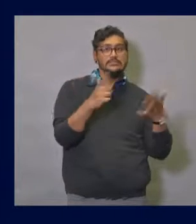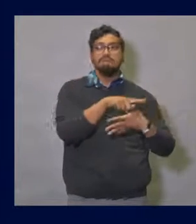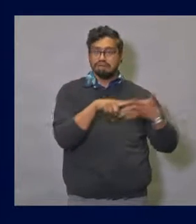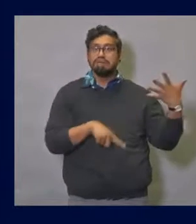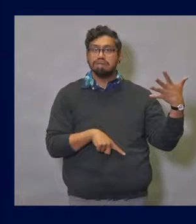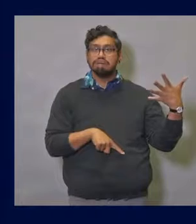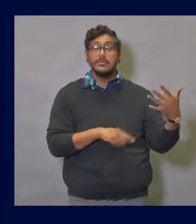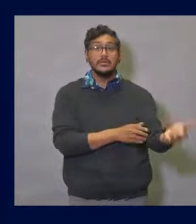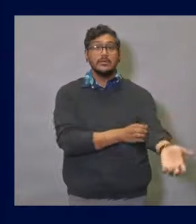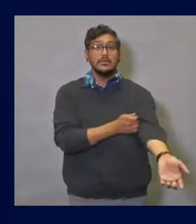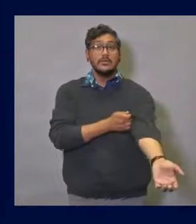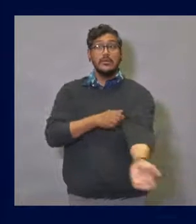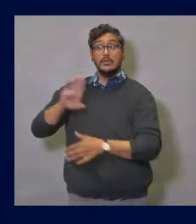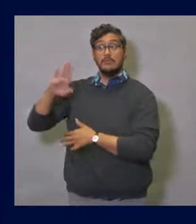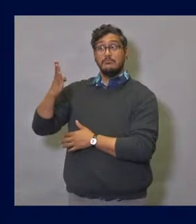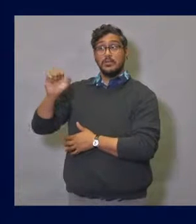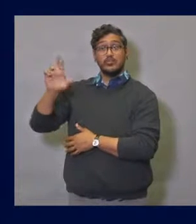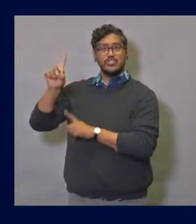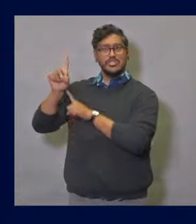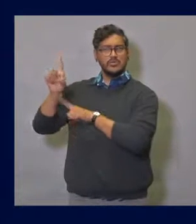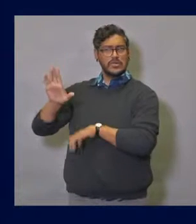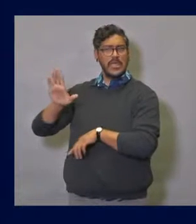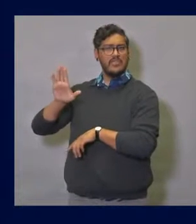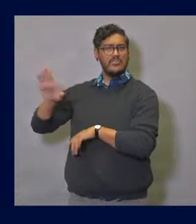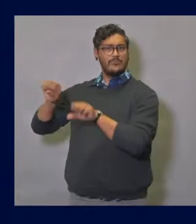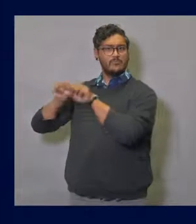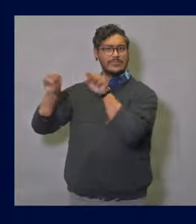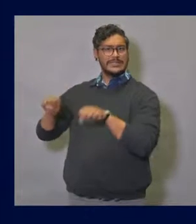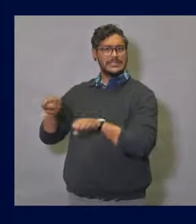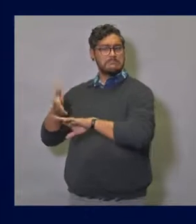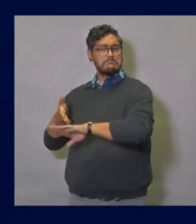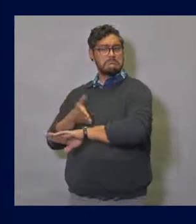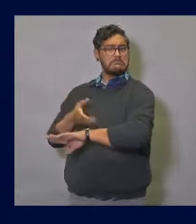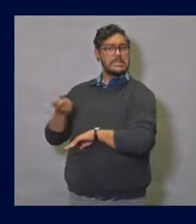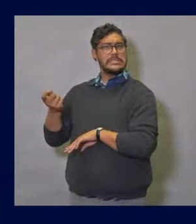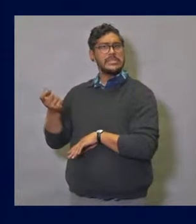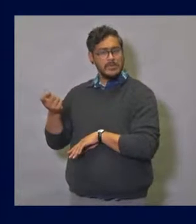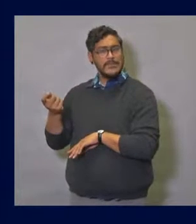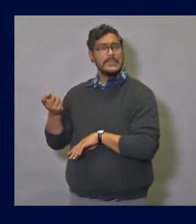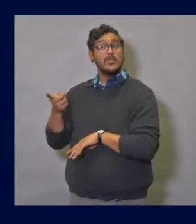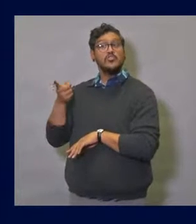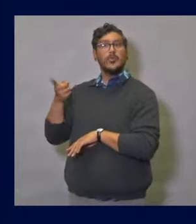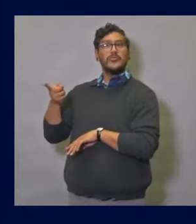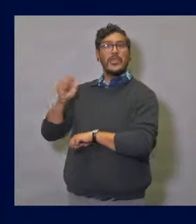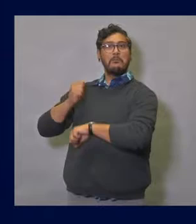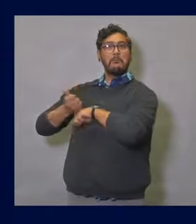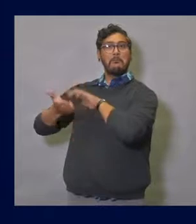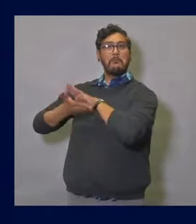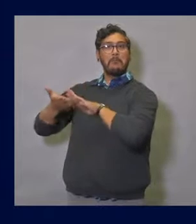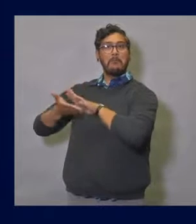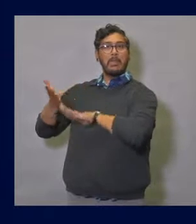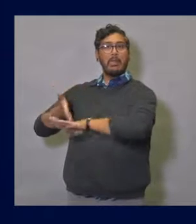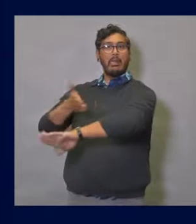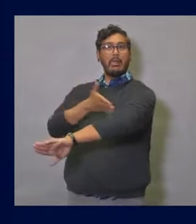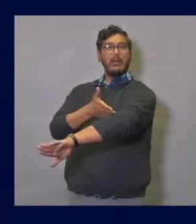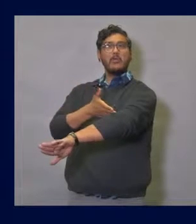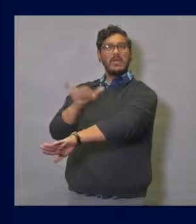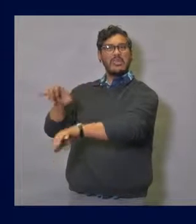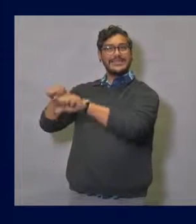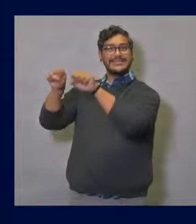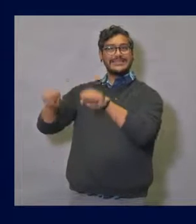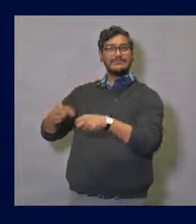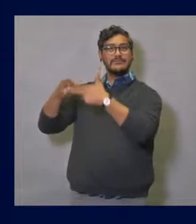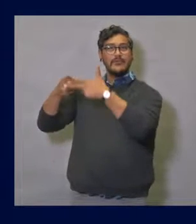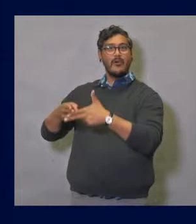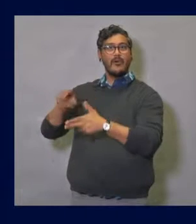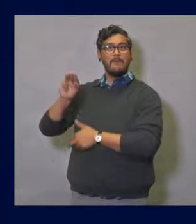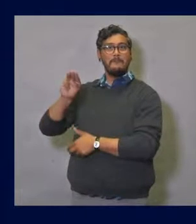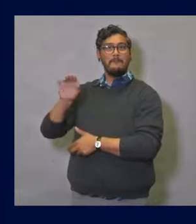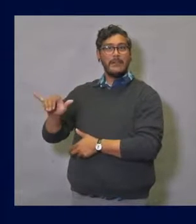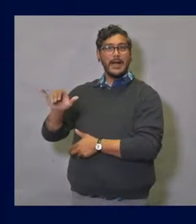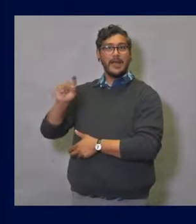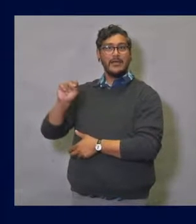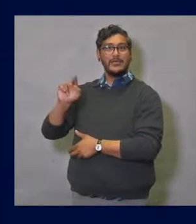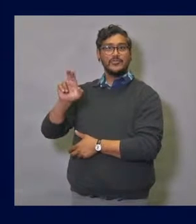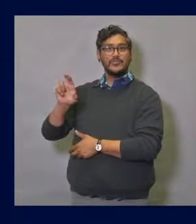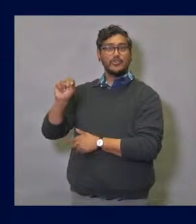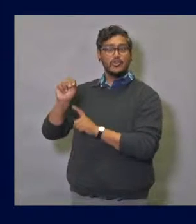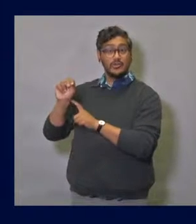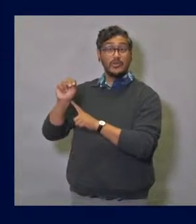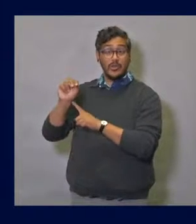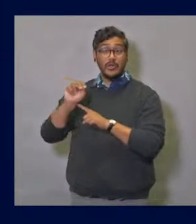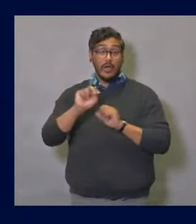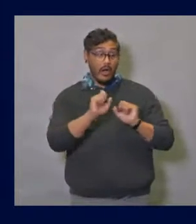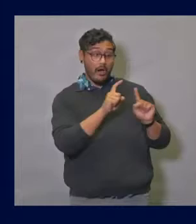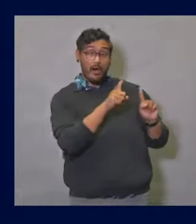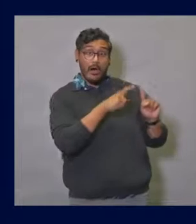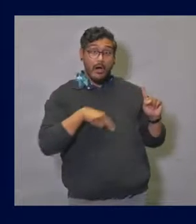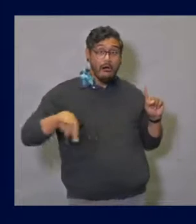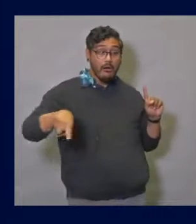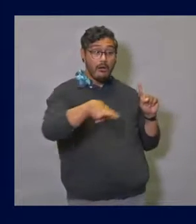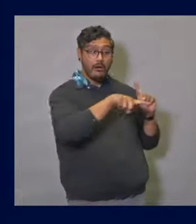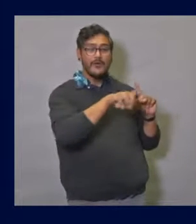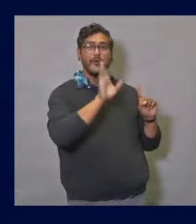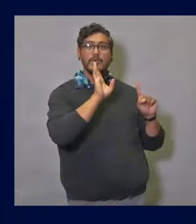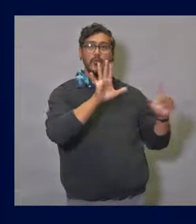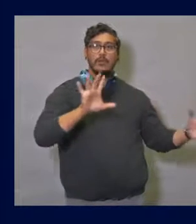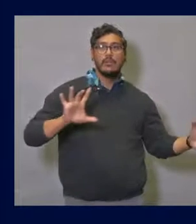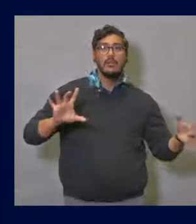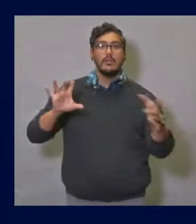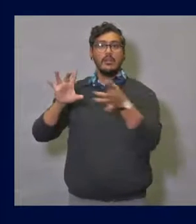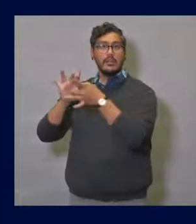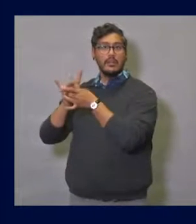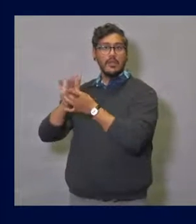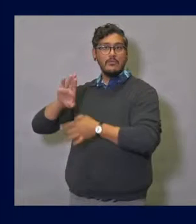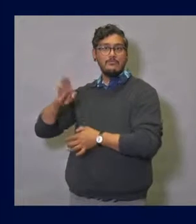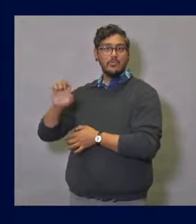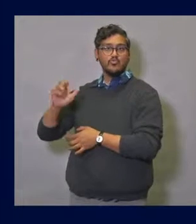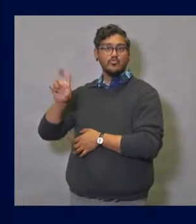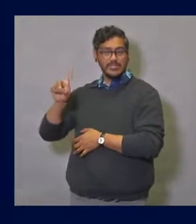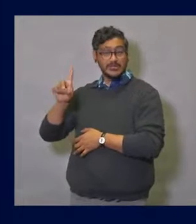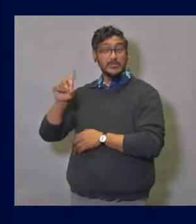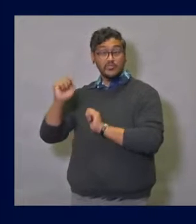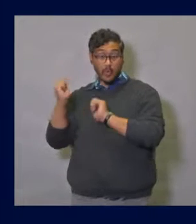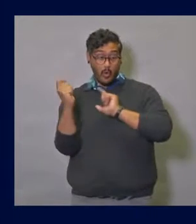PROPORCIONAR DATOS PRECISOS CON